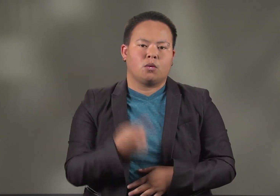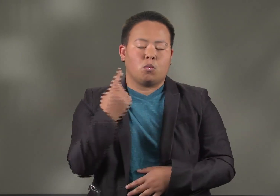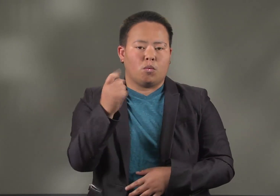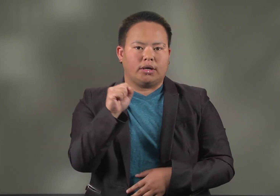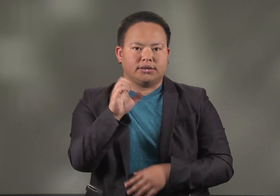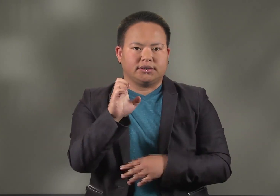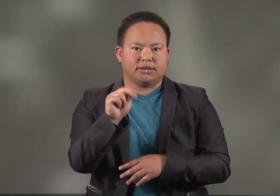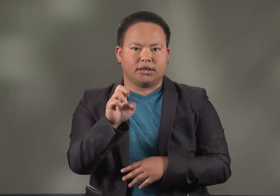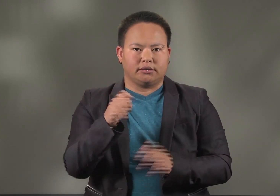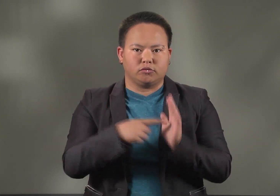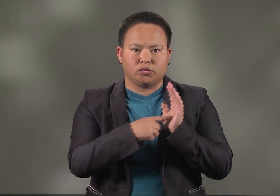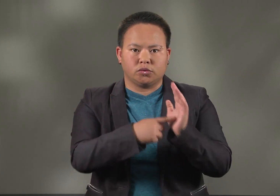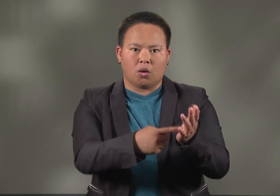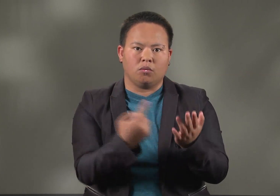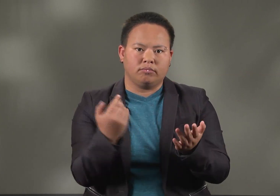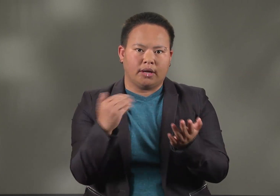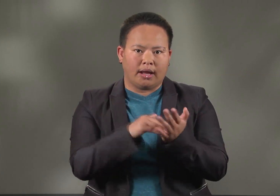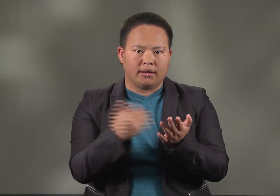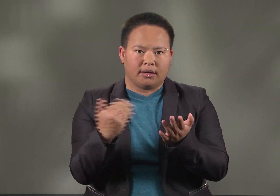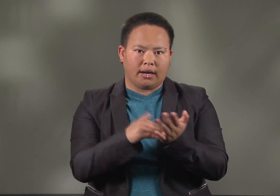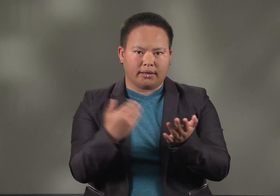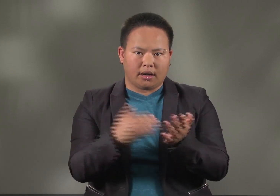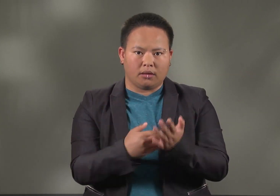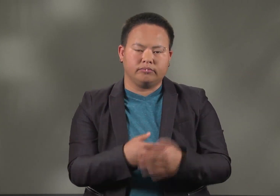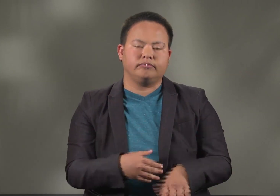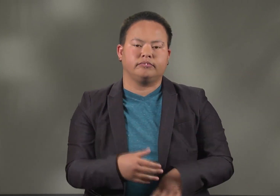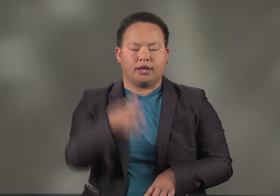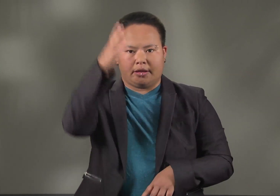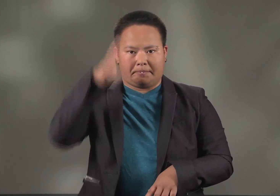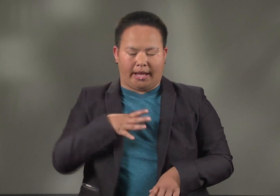A reoccurring scene in that movie was that one at a time,